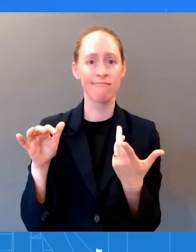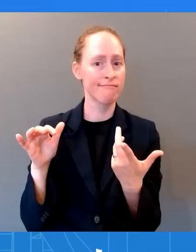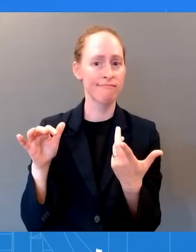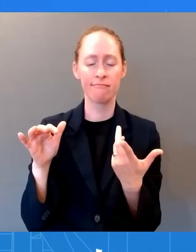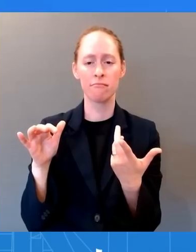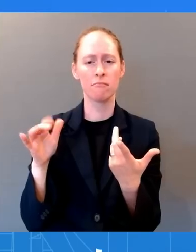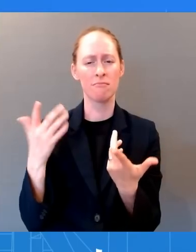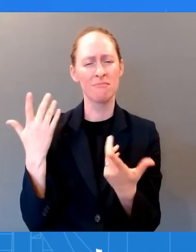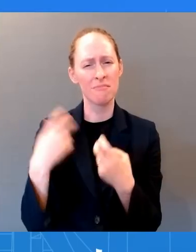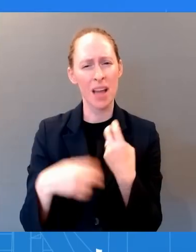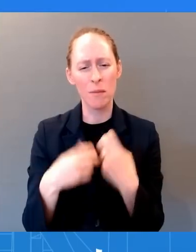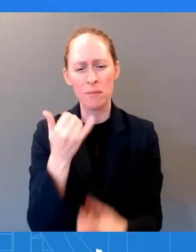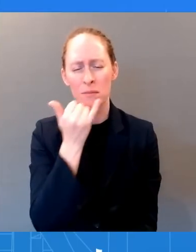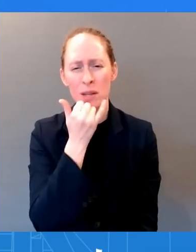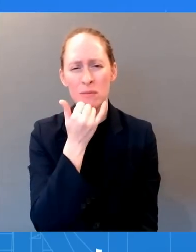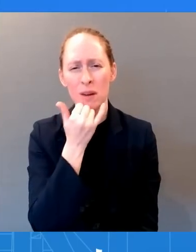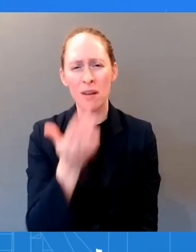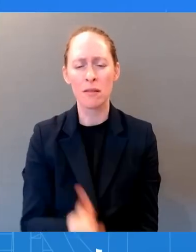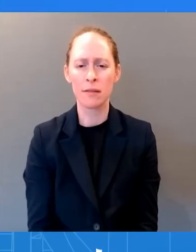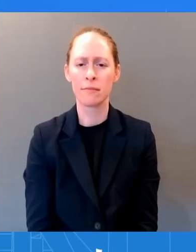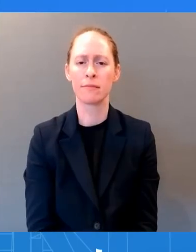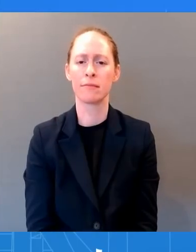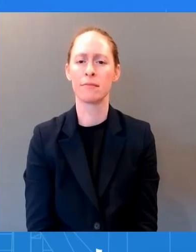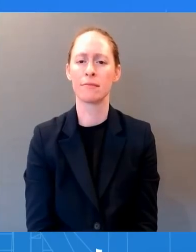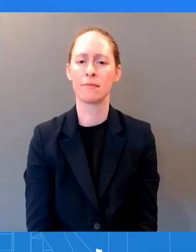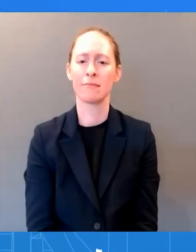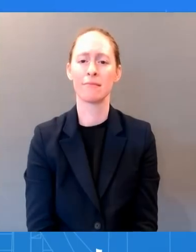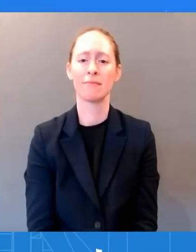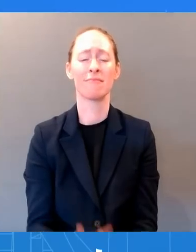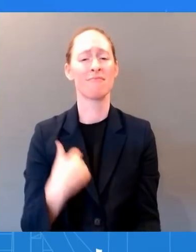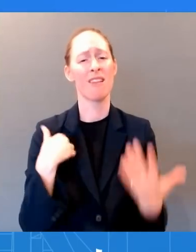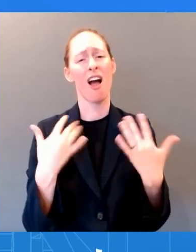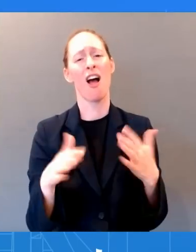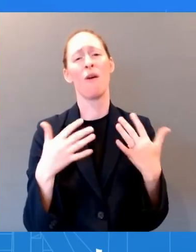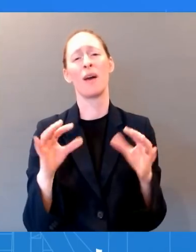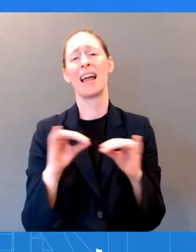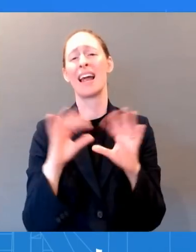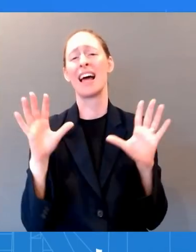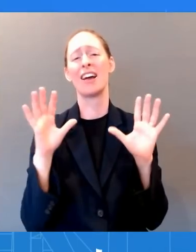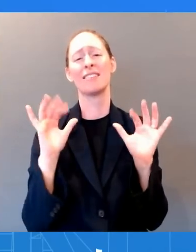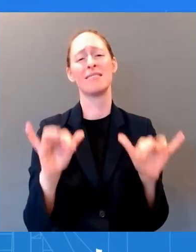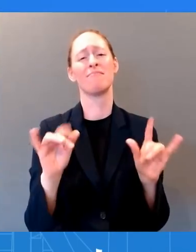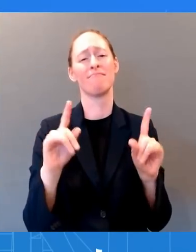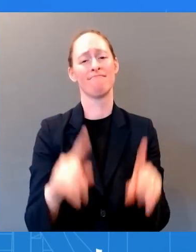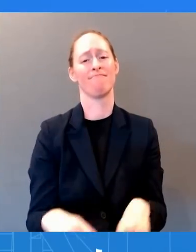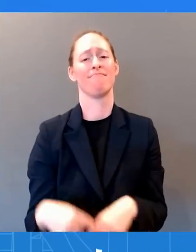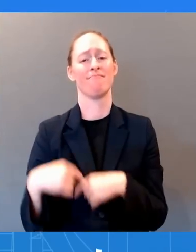Ms. Jean-Pierre: So we've been very clear that the COVID-19 response funding needs -- needs for months, right? We've talked about it.